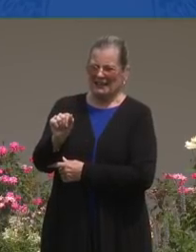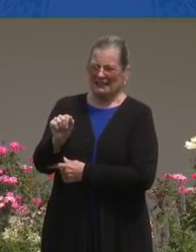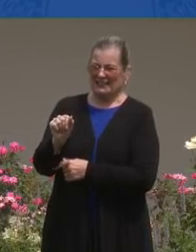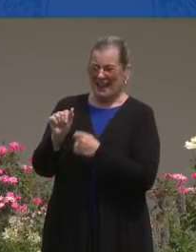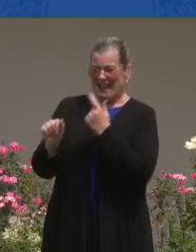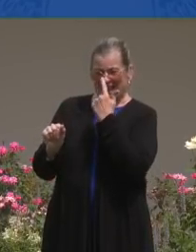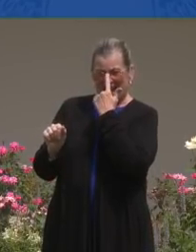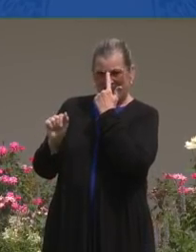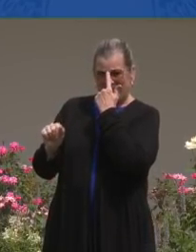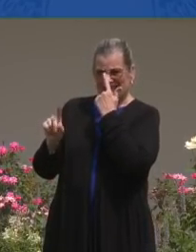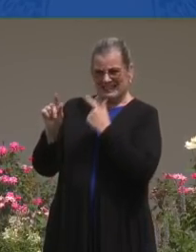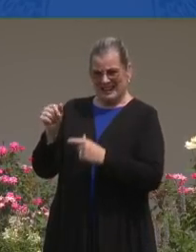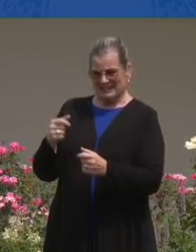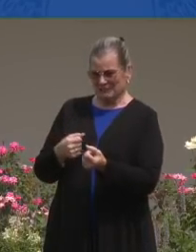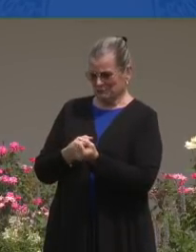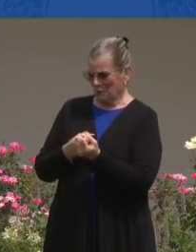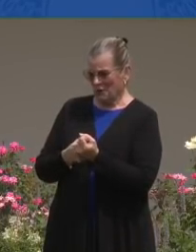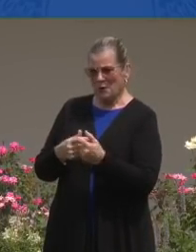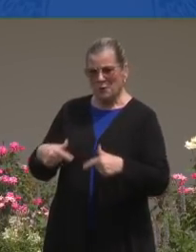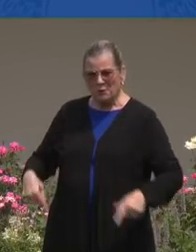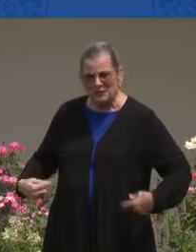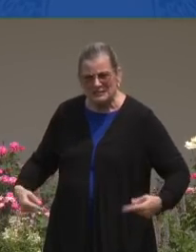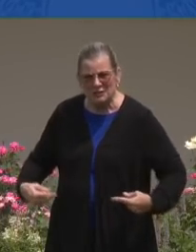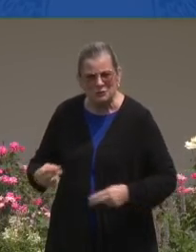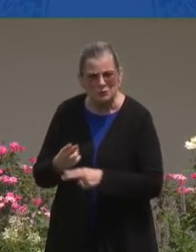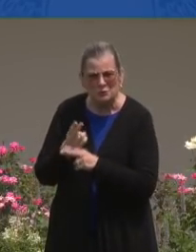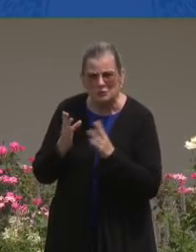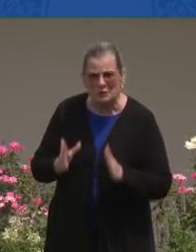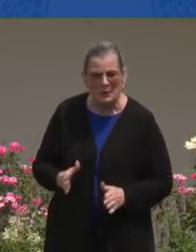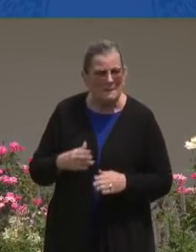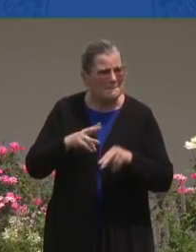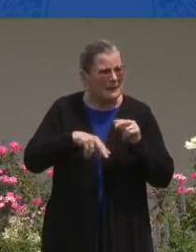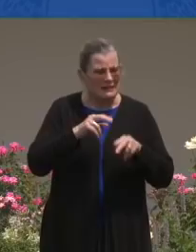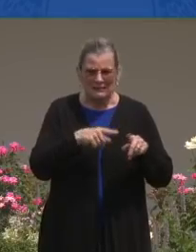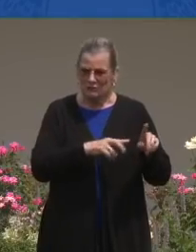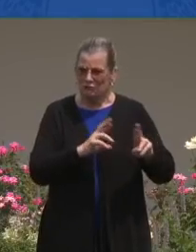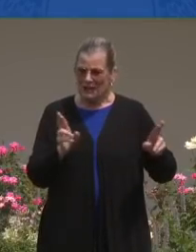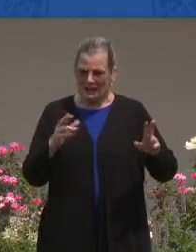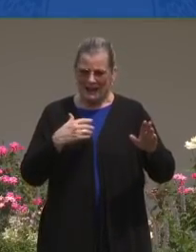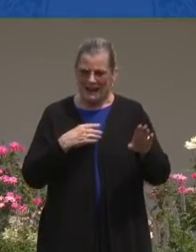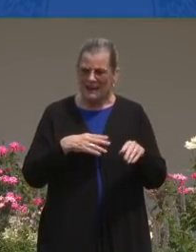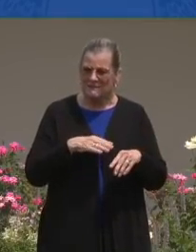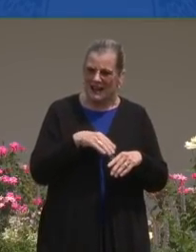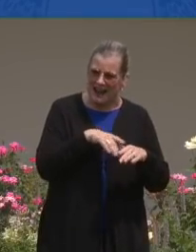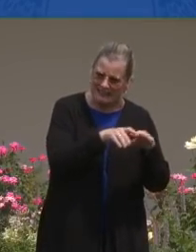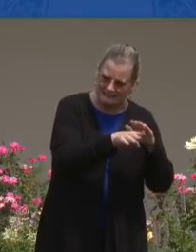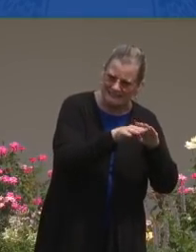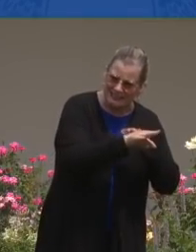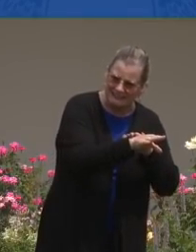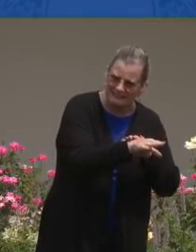and more public transportation wheelchair accessible. The ADA pushed for wheelchair ramps,